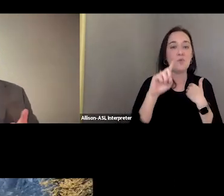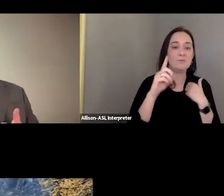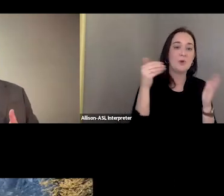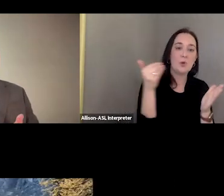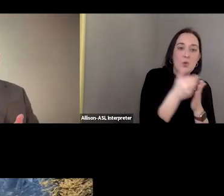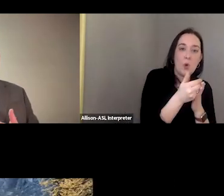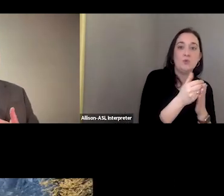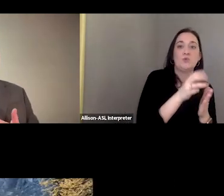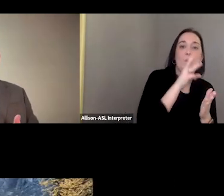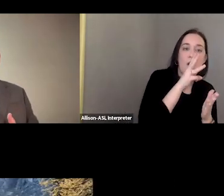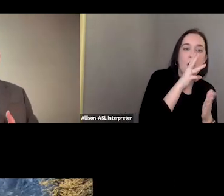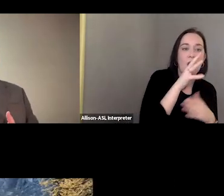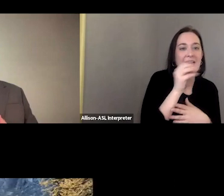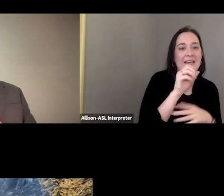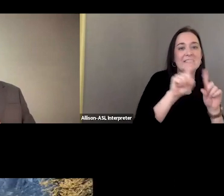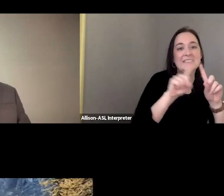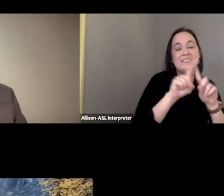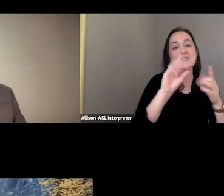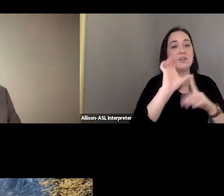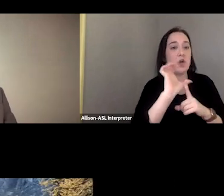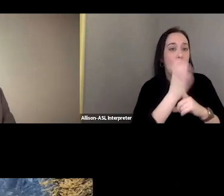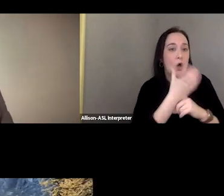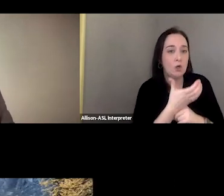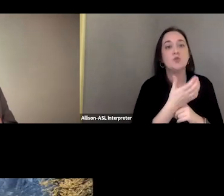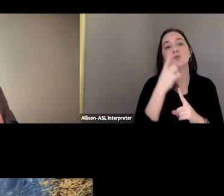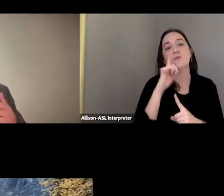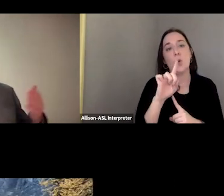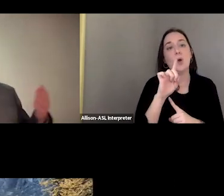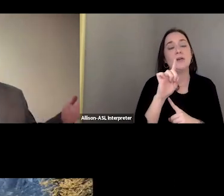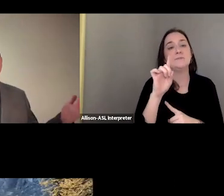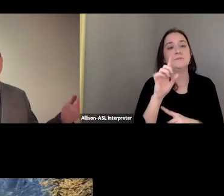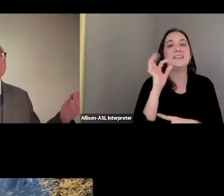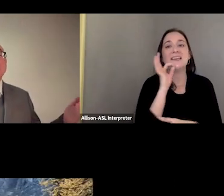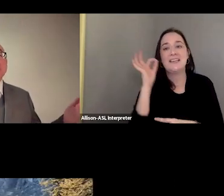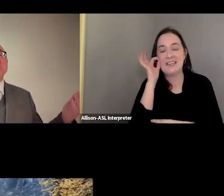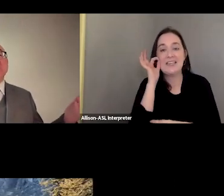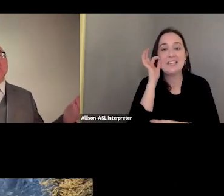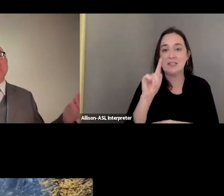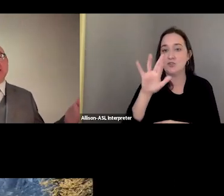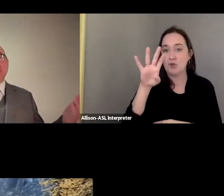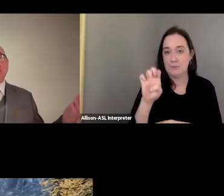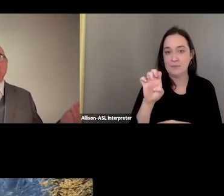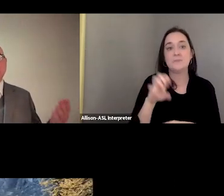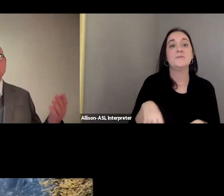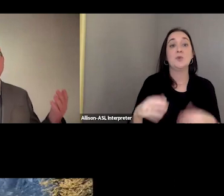including the Duwamish, the Squamish, the 20 LEP, and the Muckleshoot tribes. And within our state, there are 28 federally recognized tribes